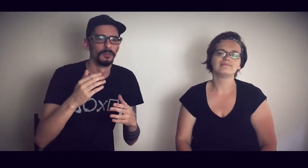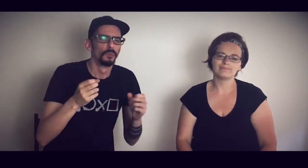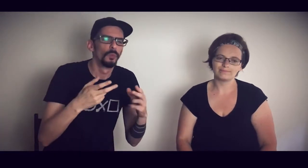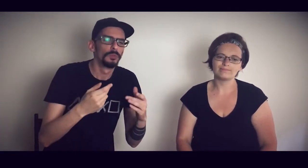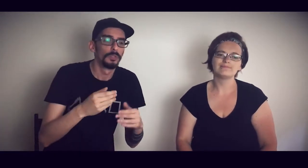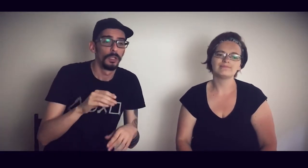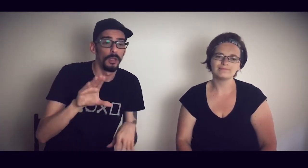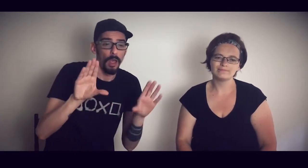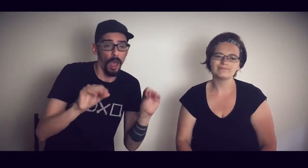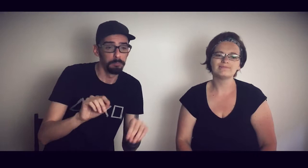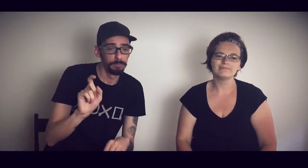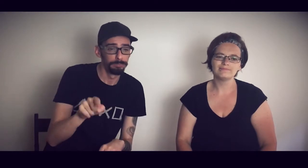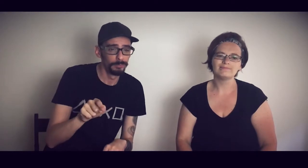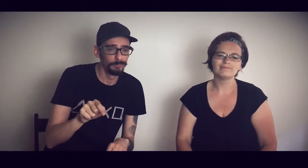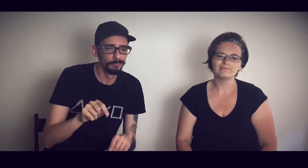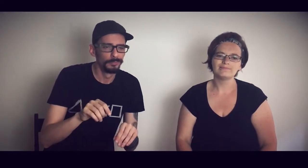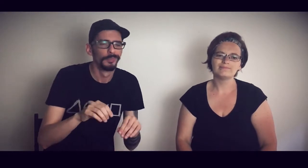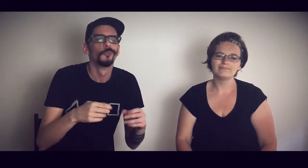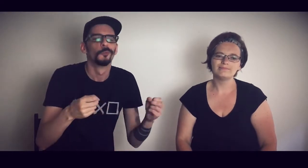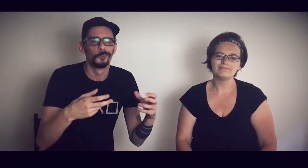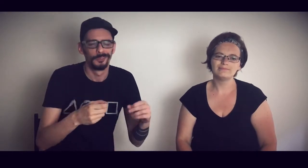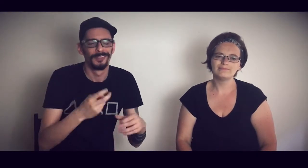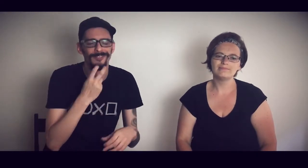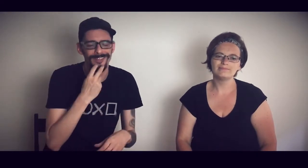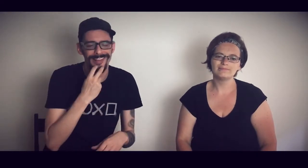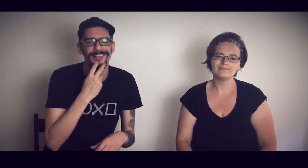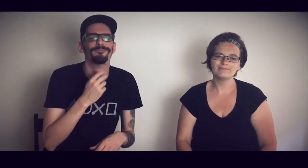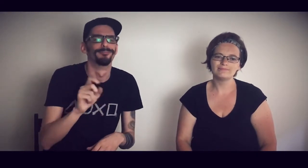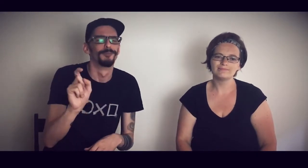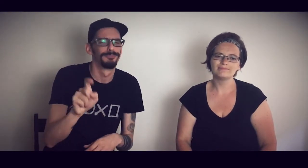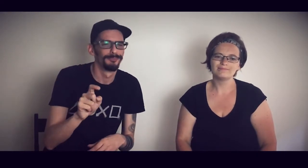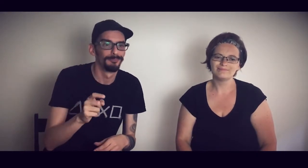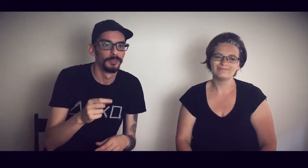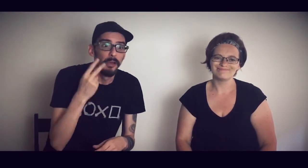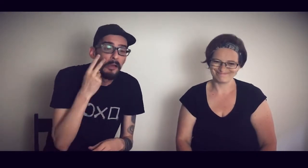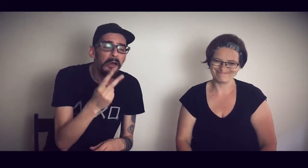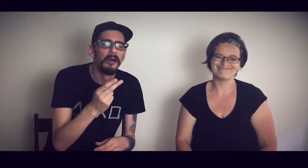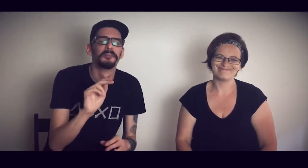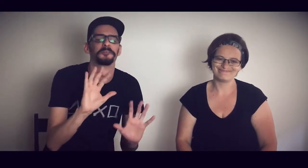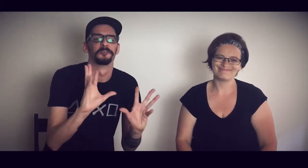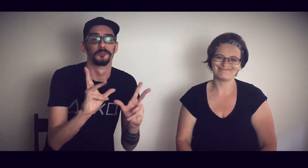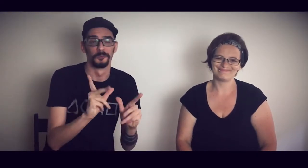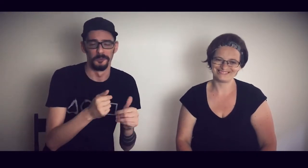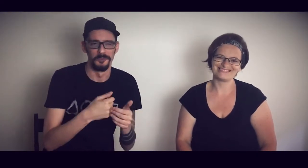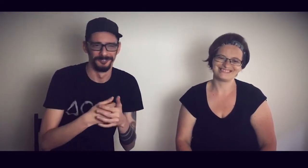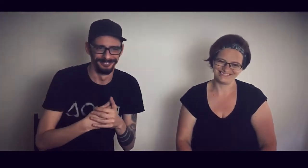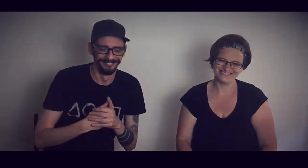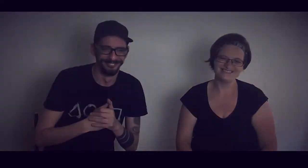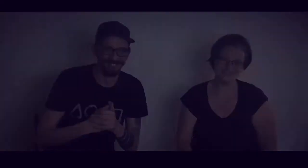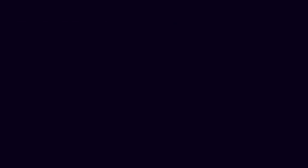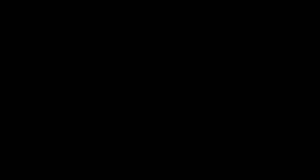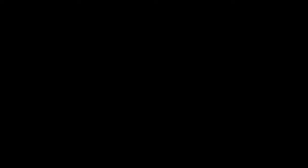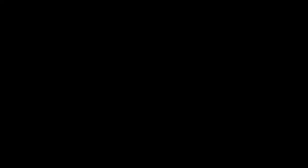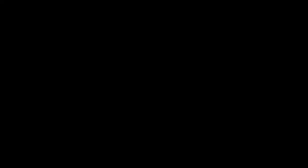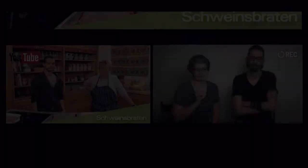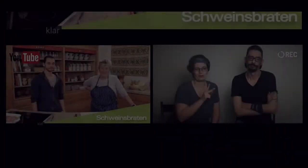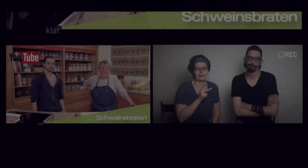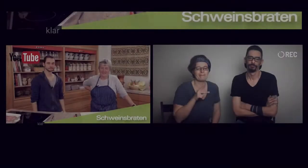As for our DIW subtitles, you can switch it on or off as usual. Make the setting like you have it comfortable.